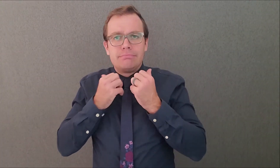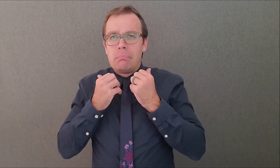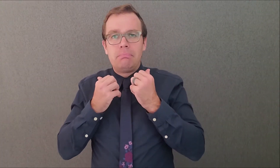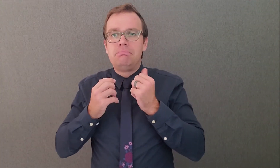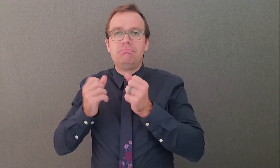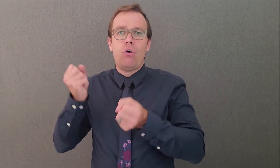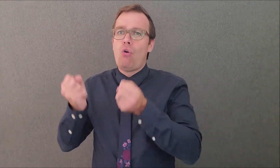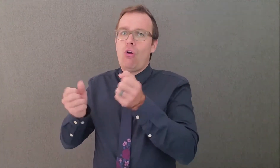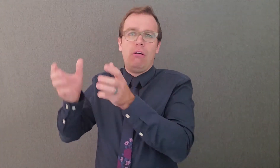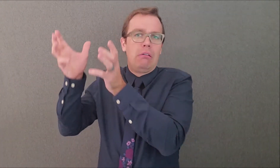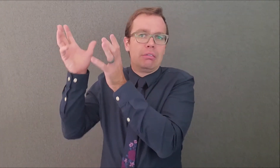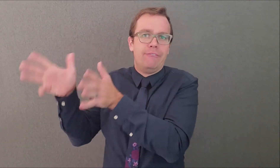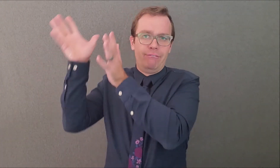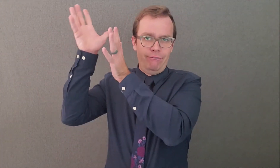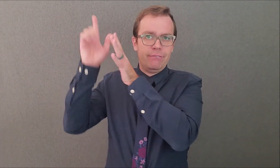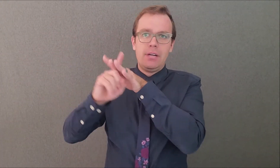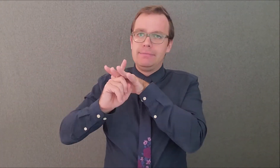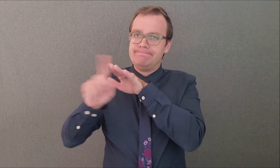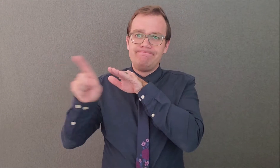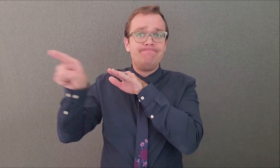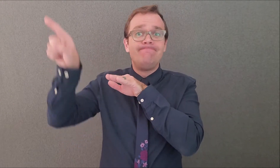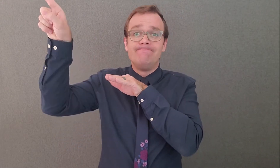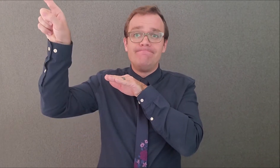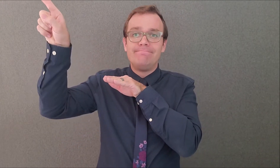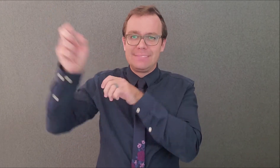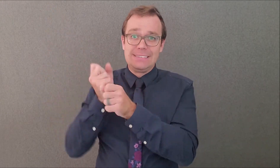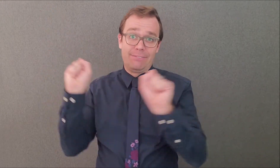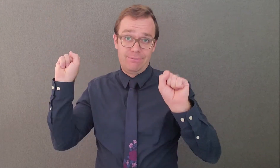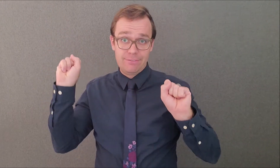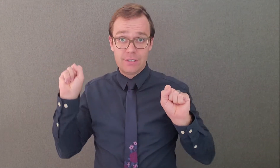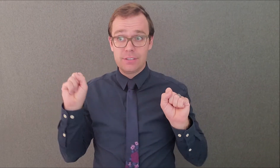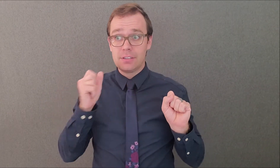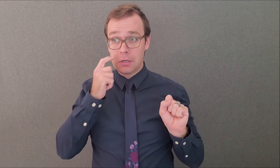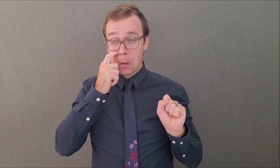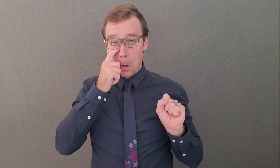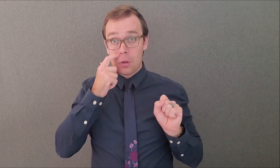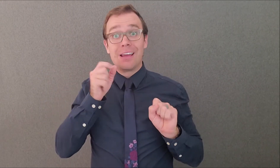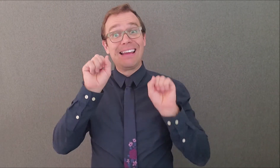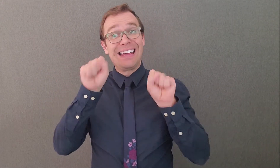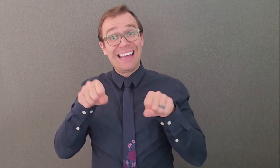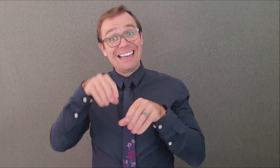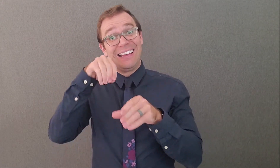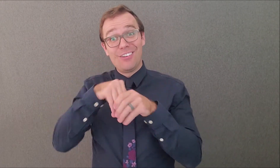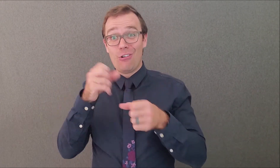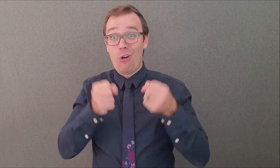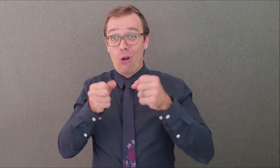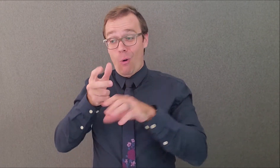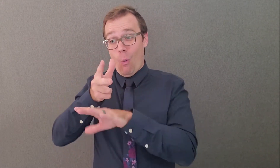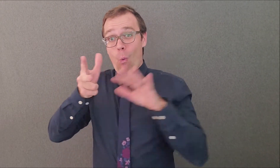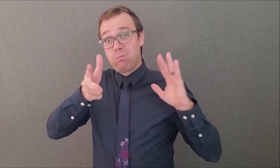if you can do so safely. You and the vehicle can be swept away quickly.